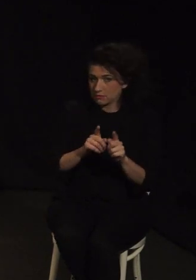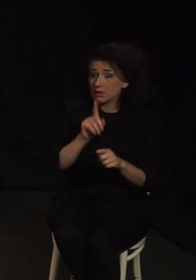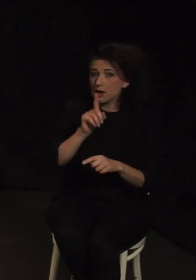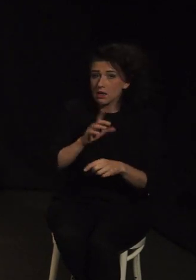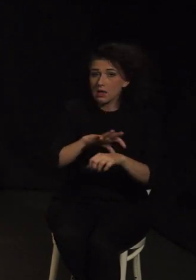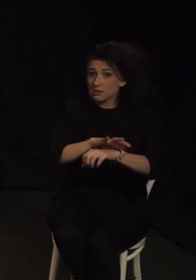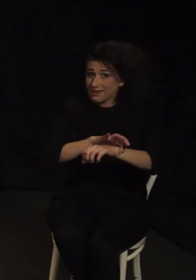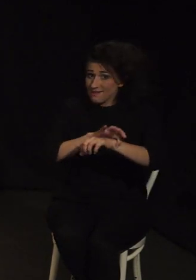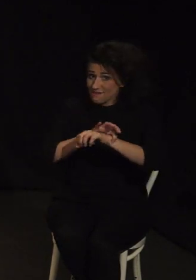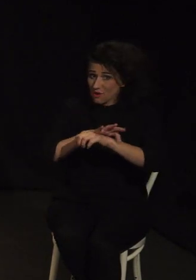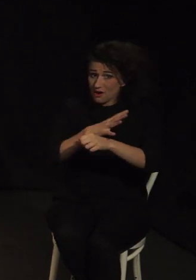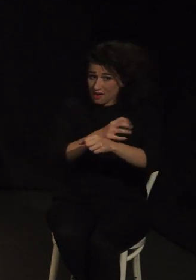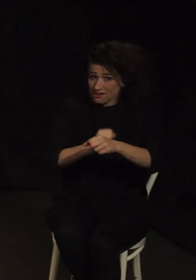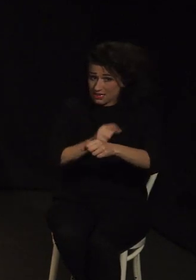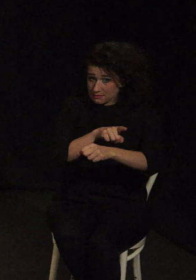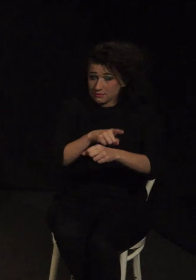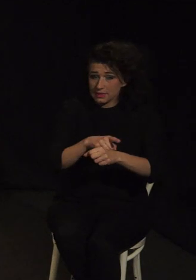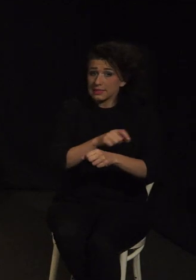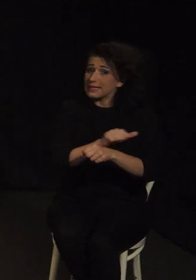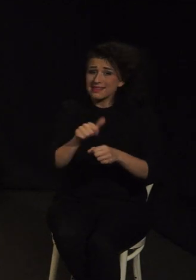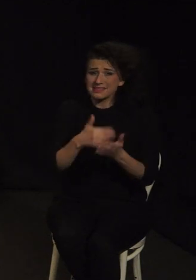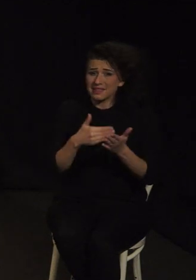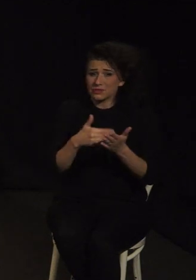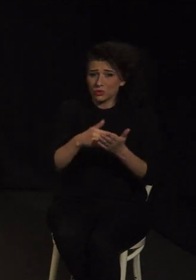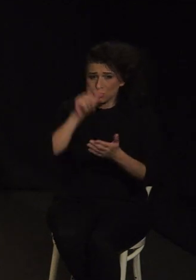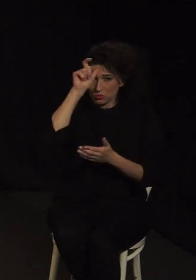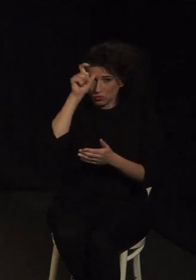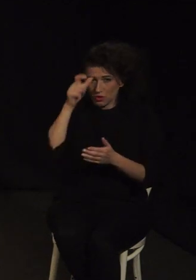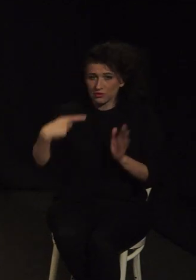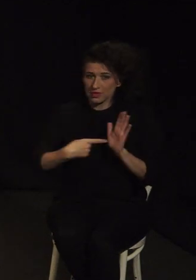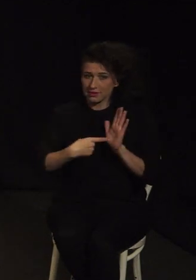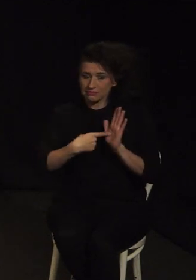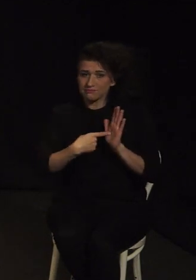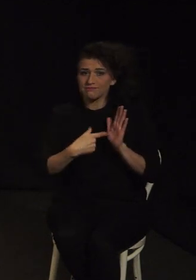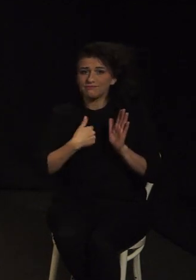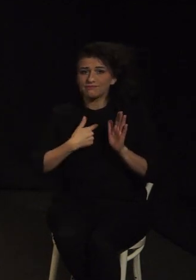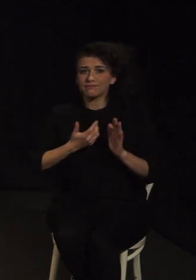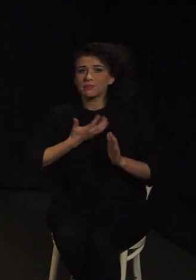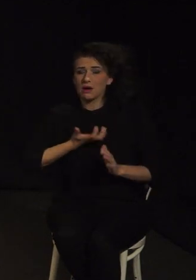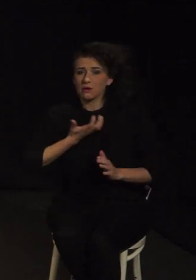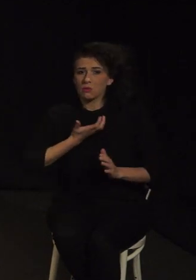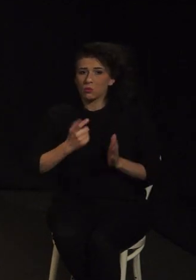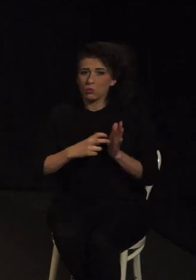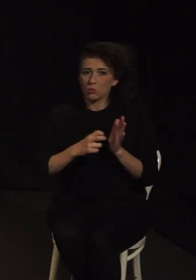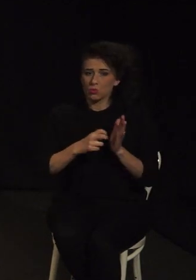The reason why I am a slave is because I miss what I don't say,